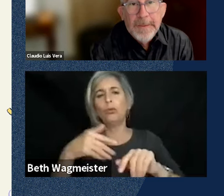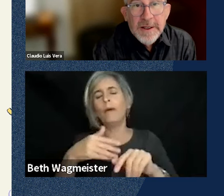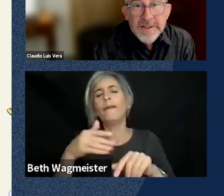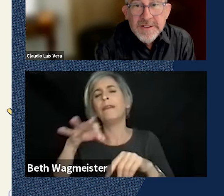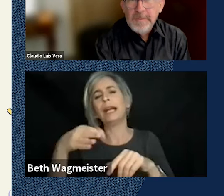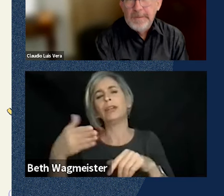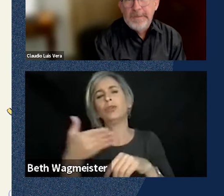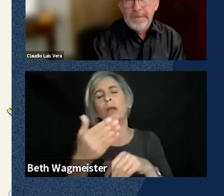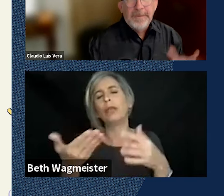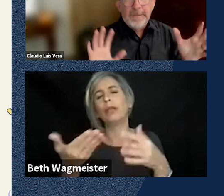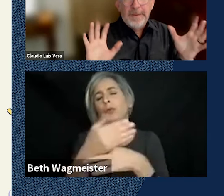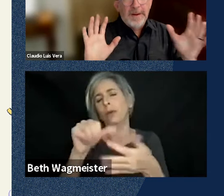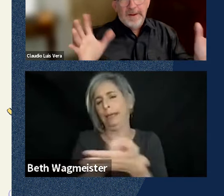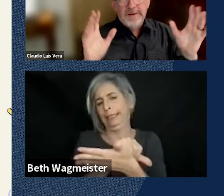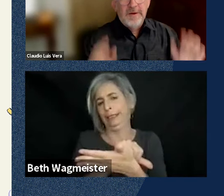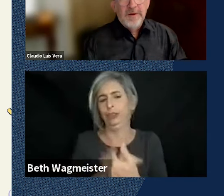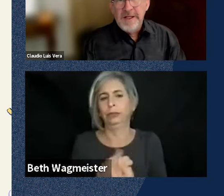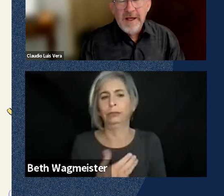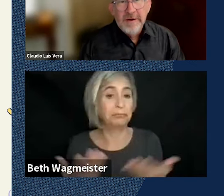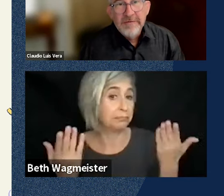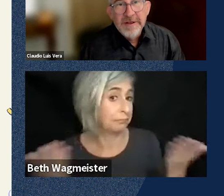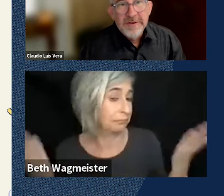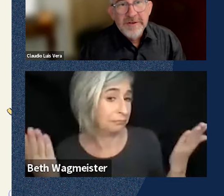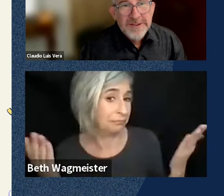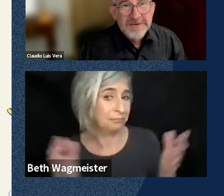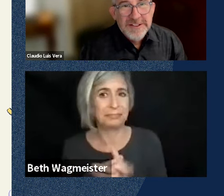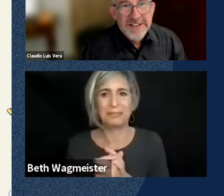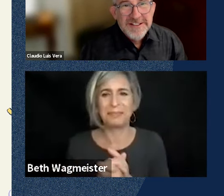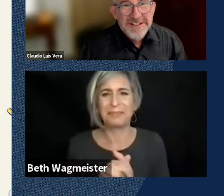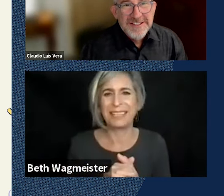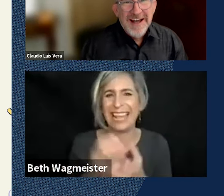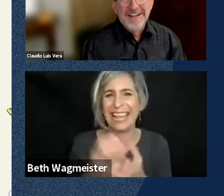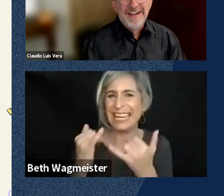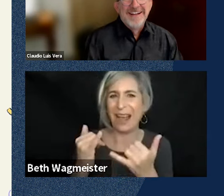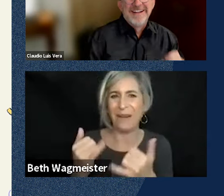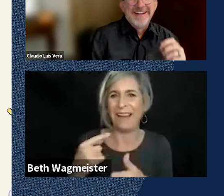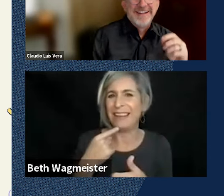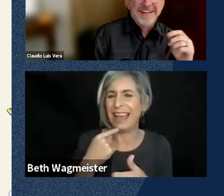So, Tanguy, I know I haven't given you much of a chance to chat.